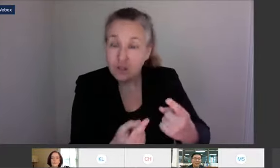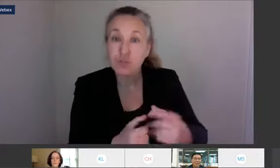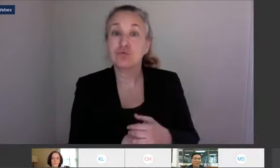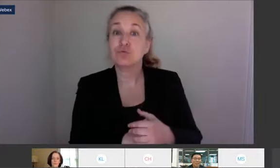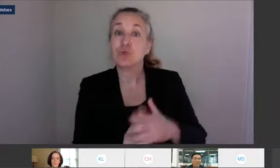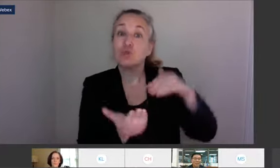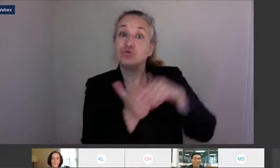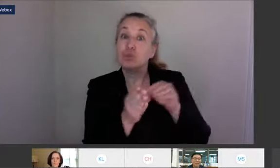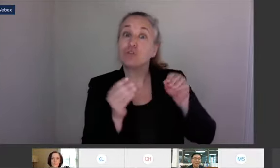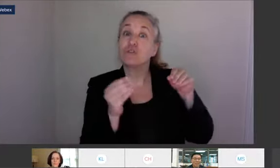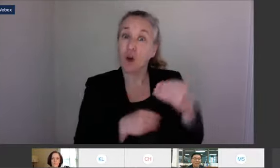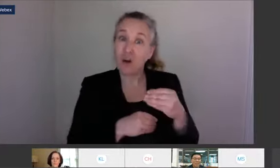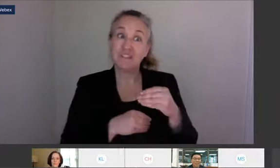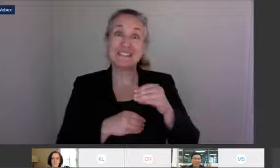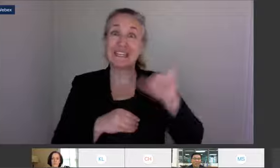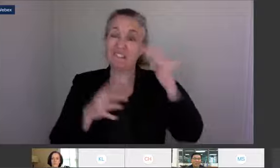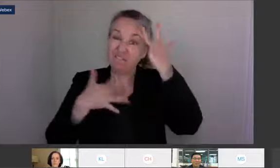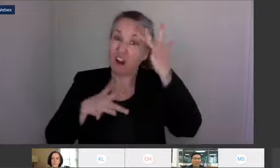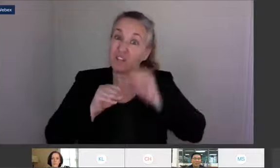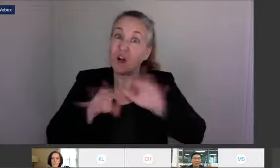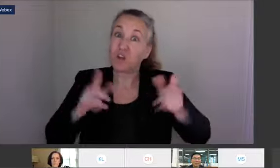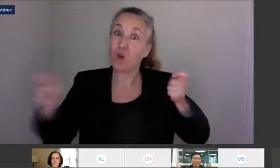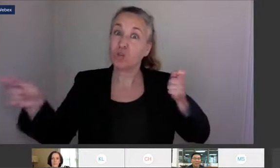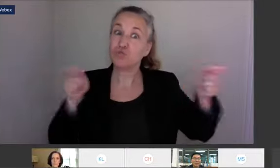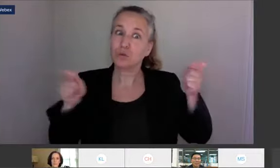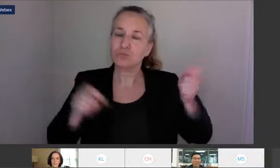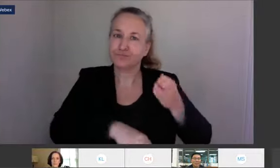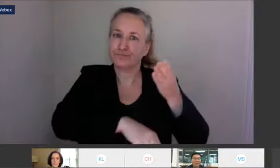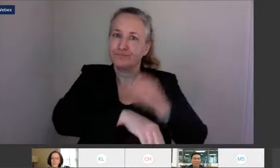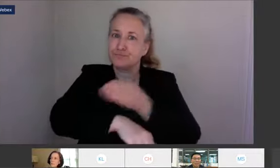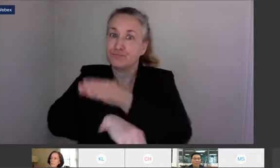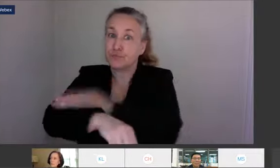infection control procedures to help keep you safe during your visit or can